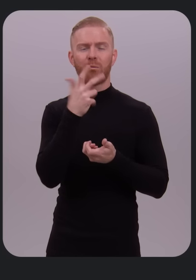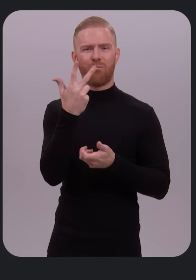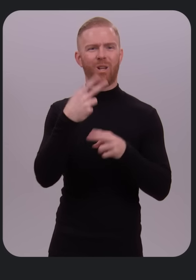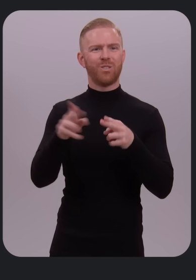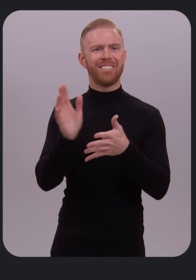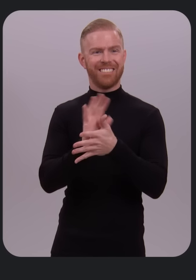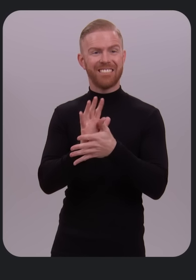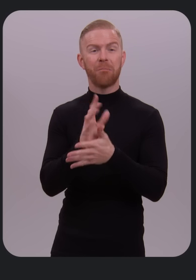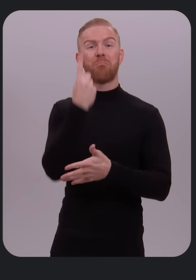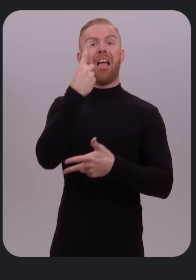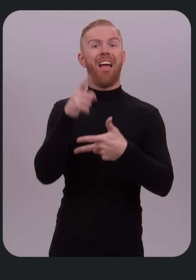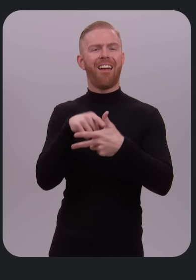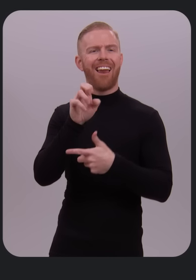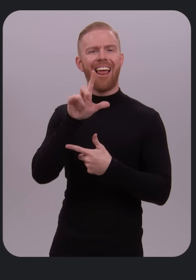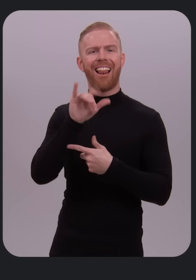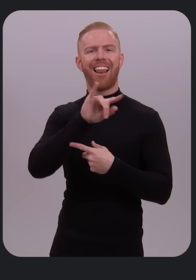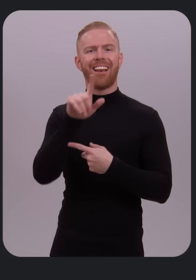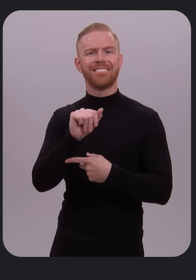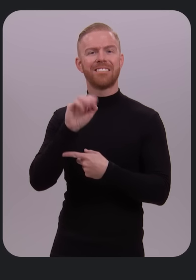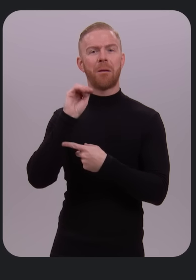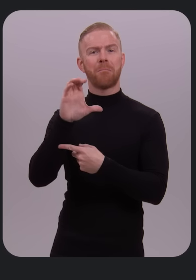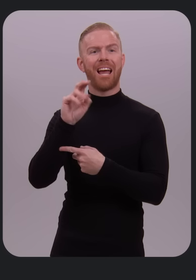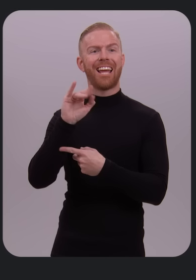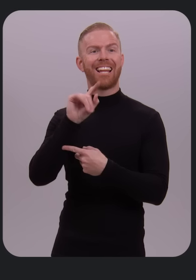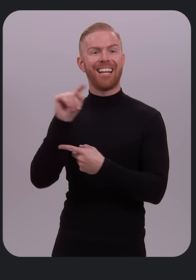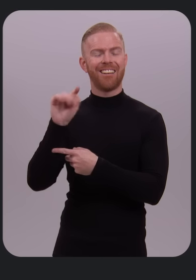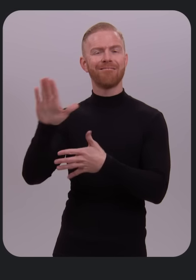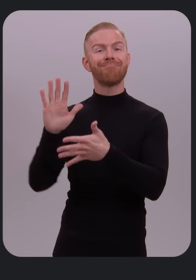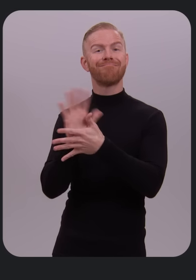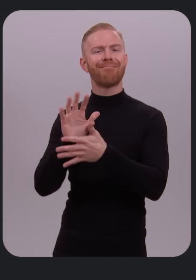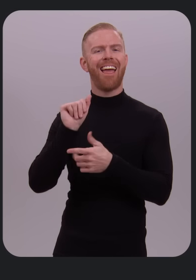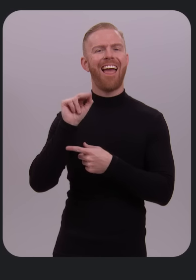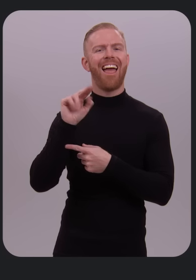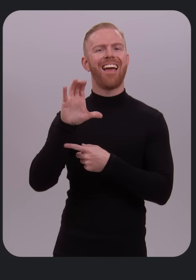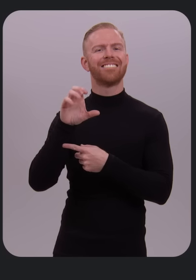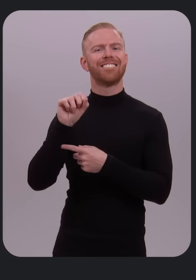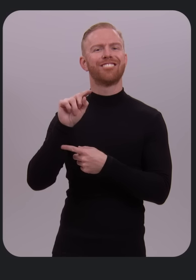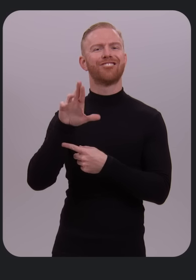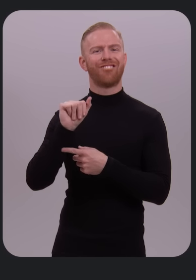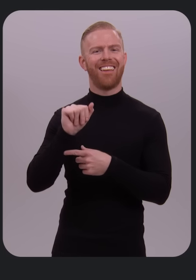Eliza McNitt's "Ancestra." Let's take a peek. [VIDEO PLAYBACK]